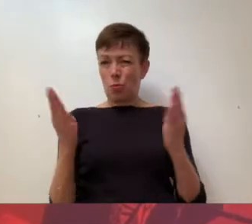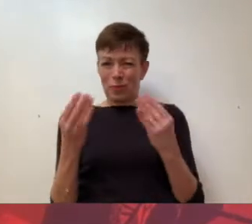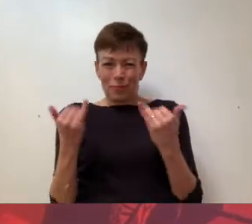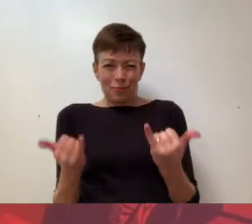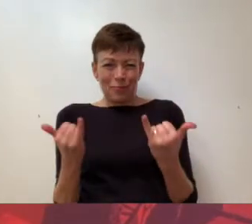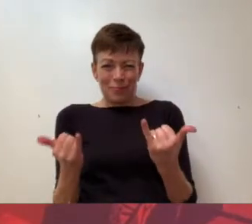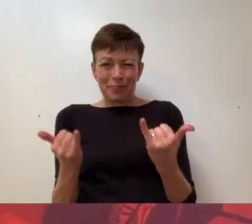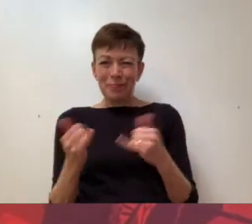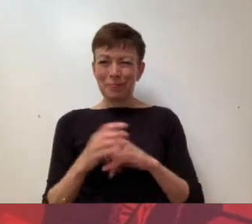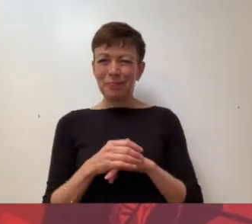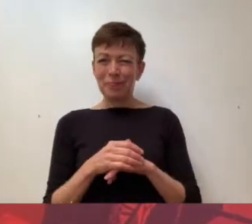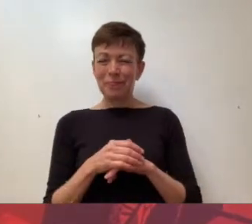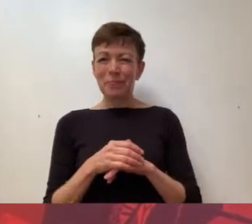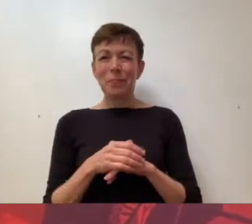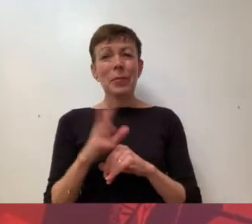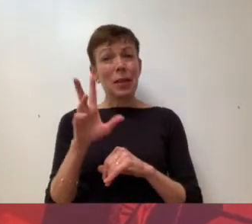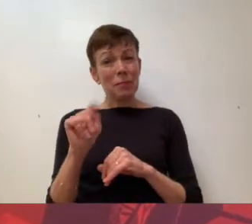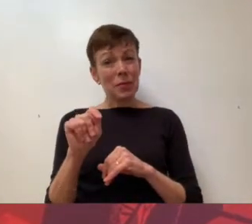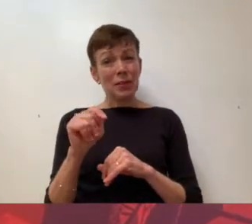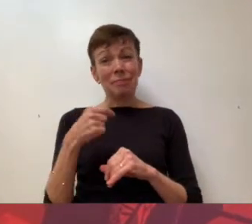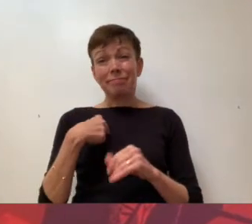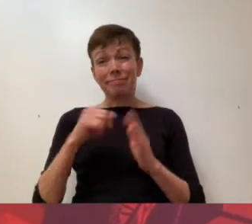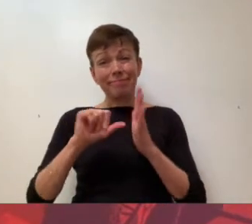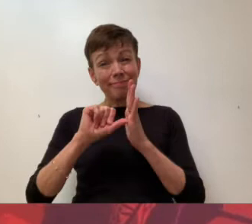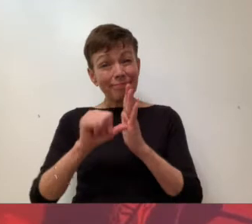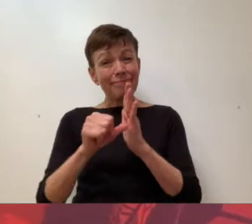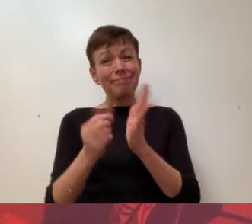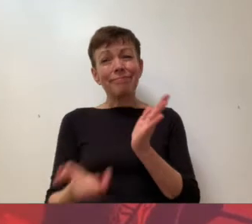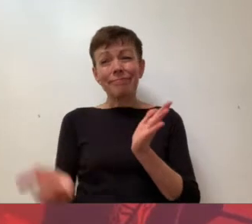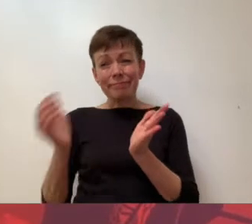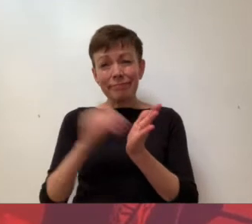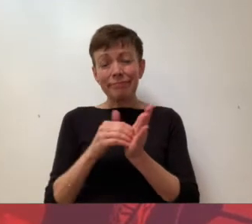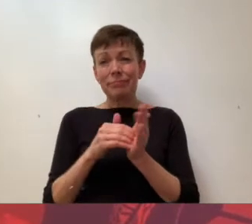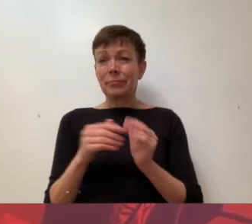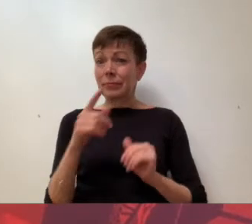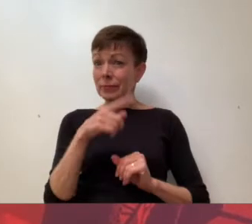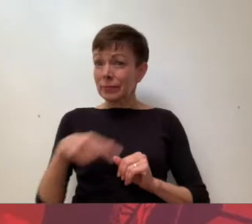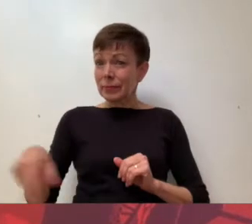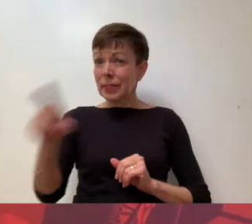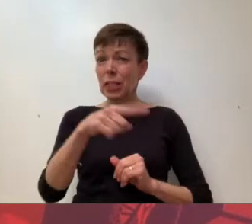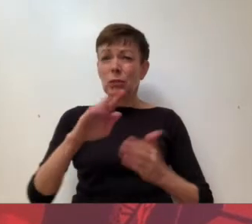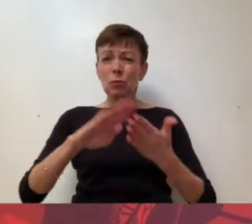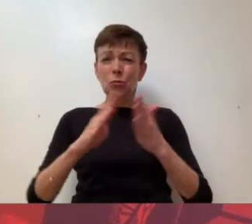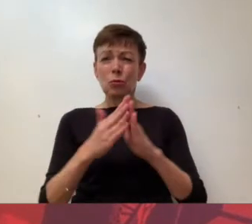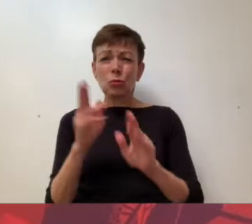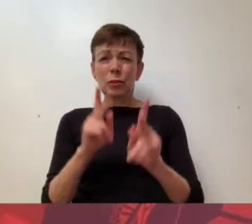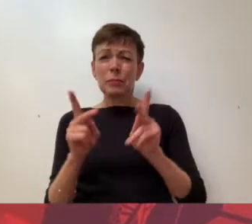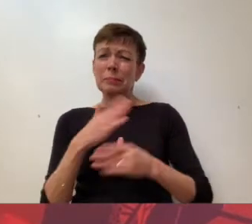golf are now open as of today. With that said, we cannot stress enough that